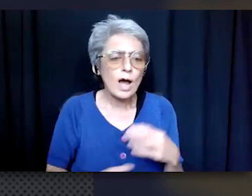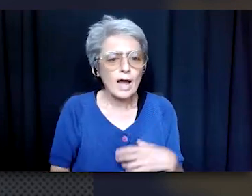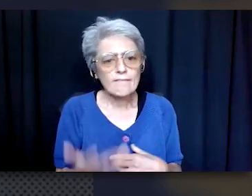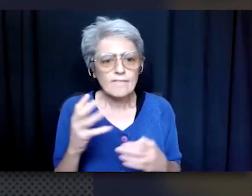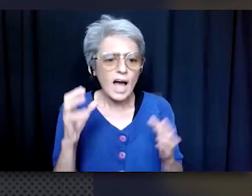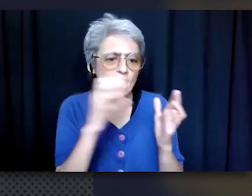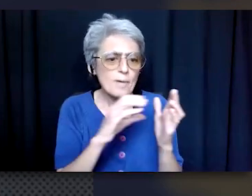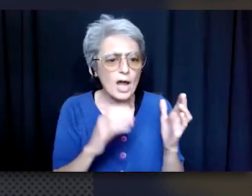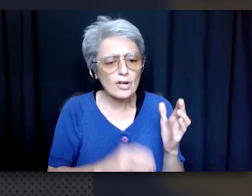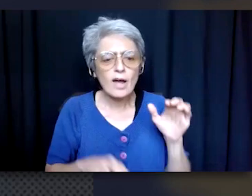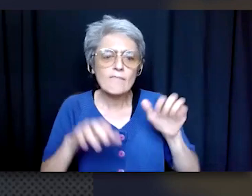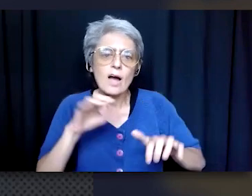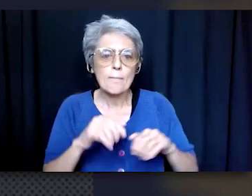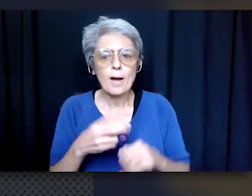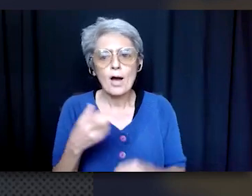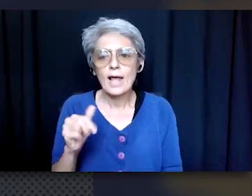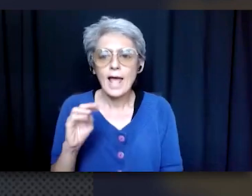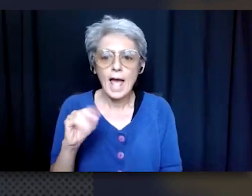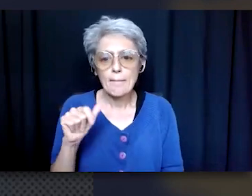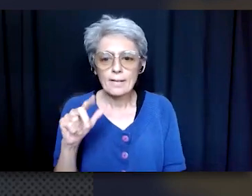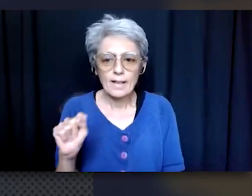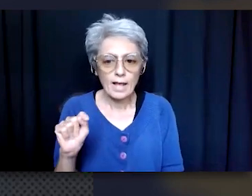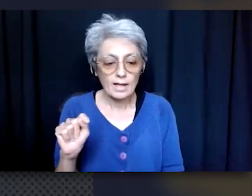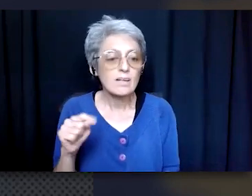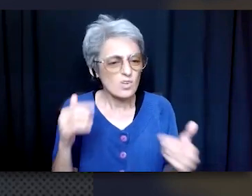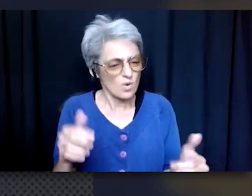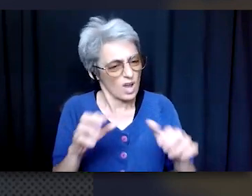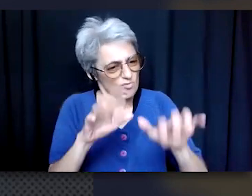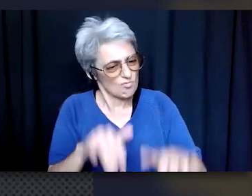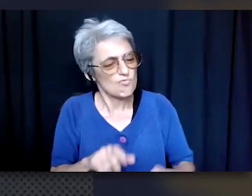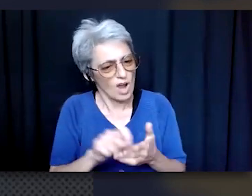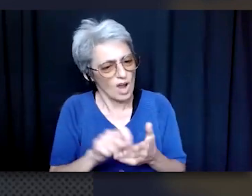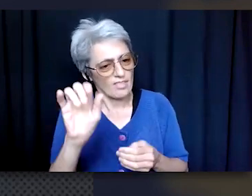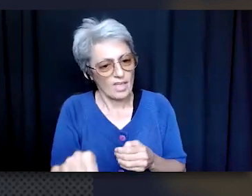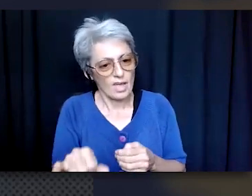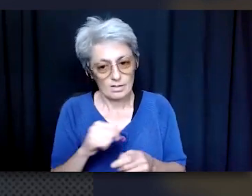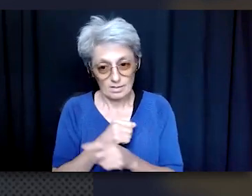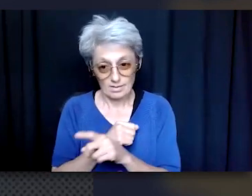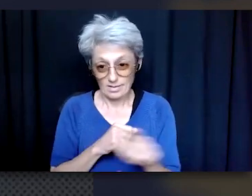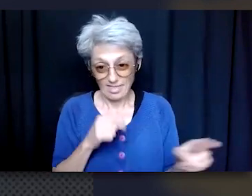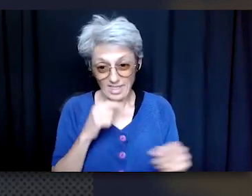on Hamlet." Well, if you’re not actually reading Hamlet and you’re not actually writing about it,